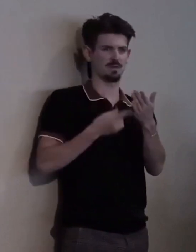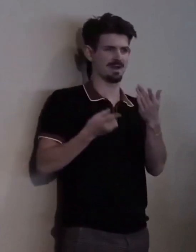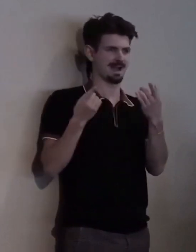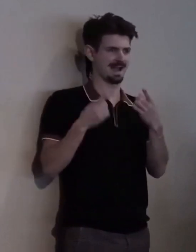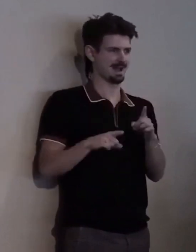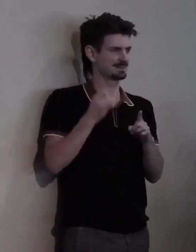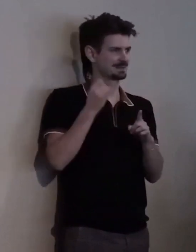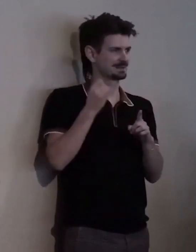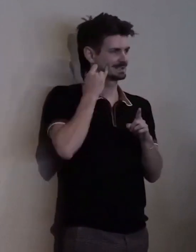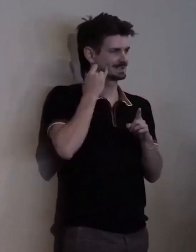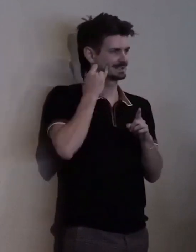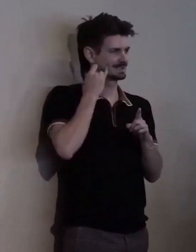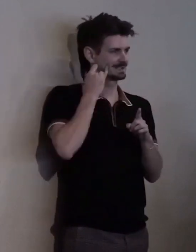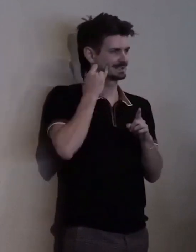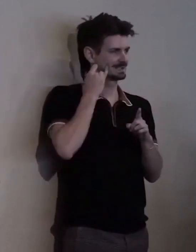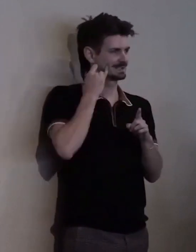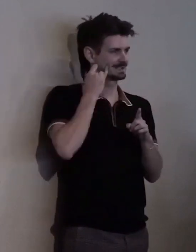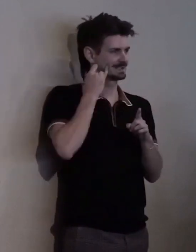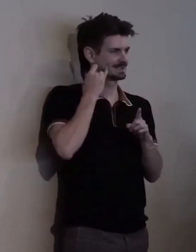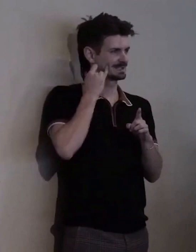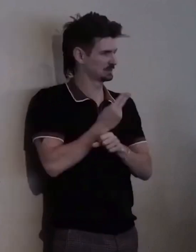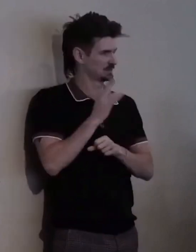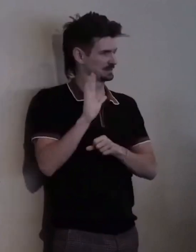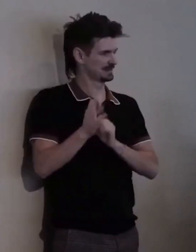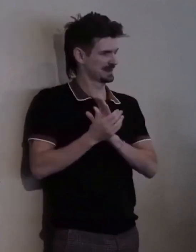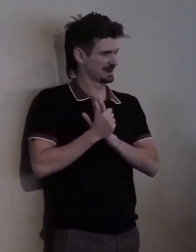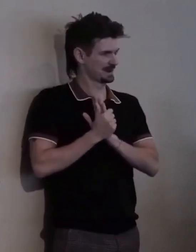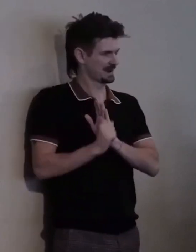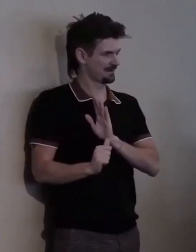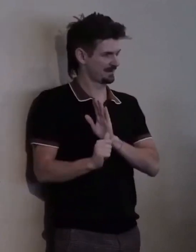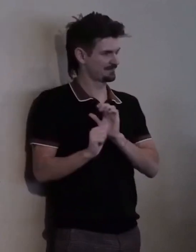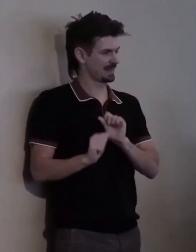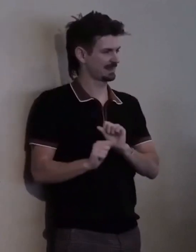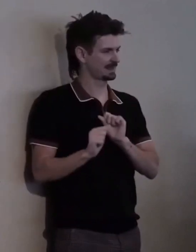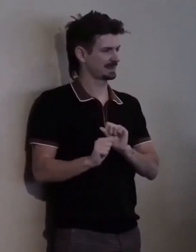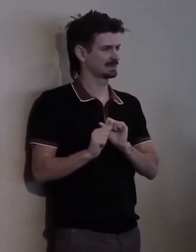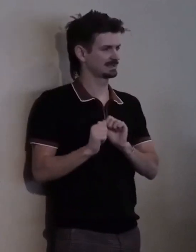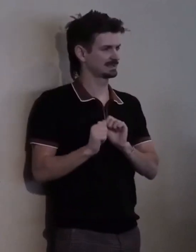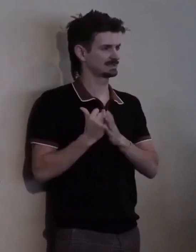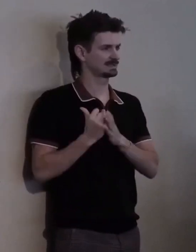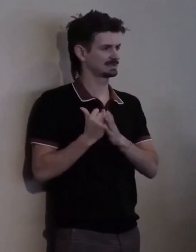to use their ability to help others.